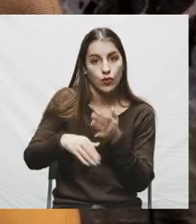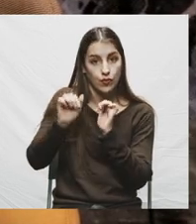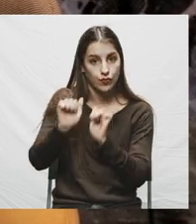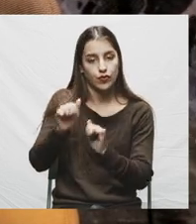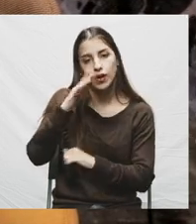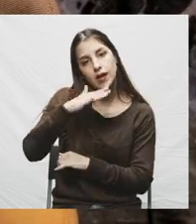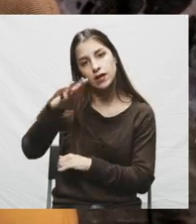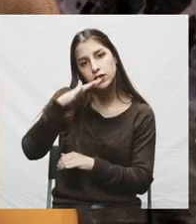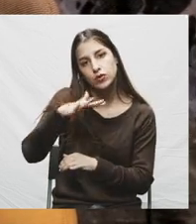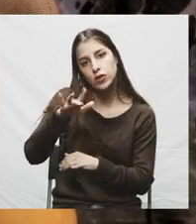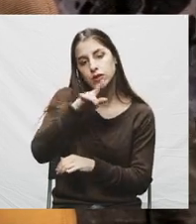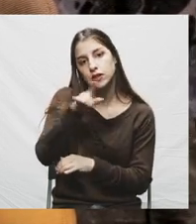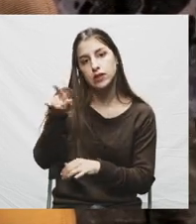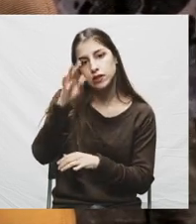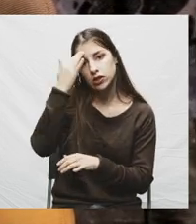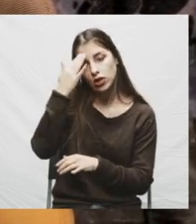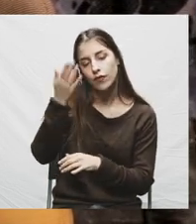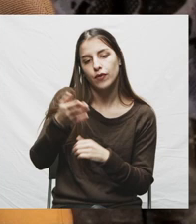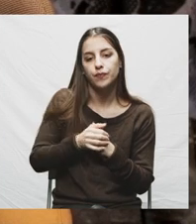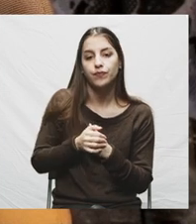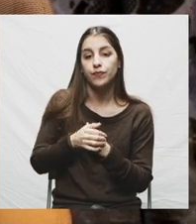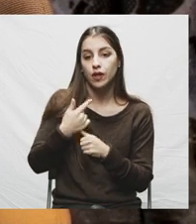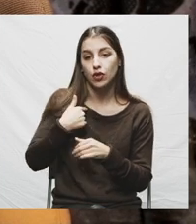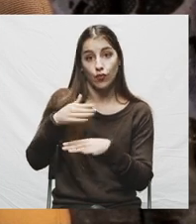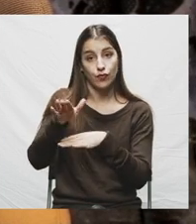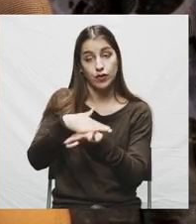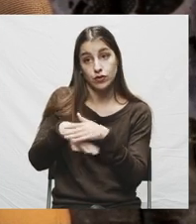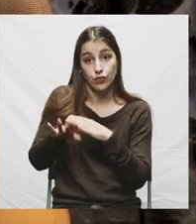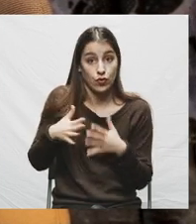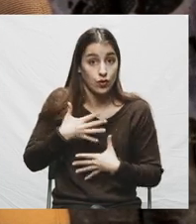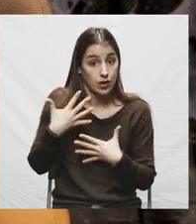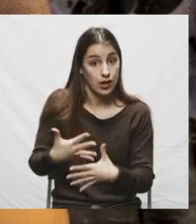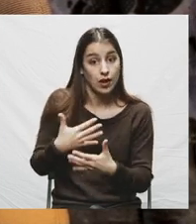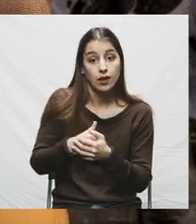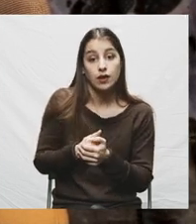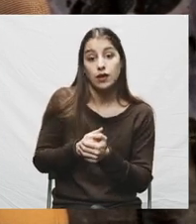the songs they’d relate to these different categories. And I felt like doing my own...